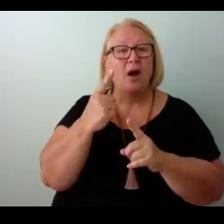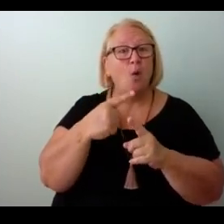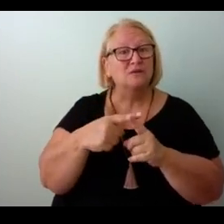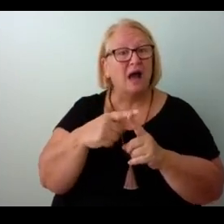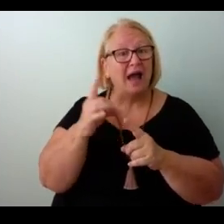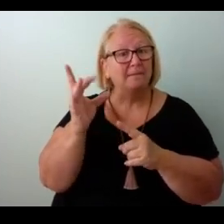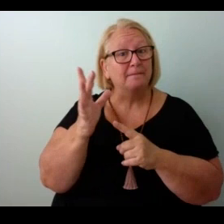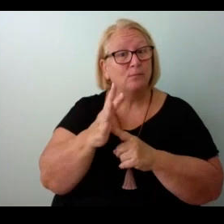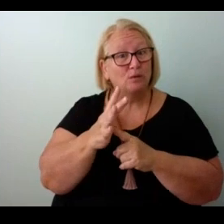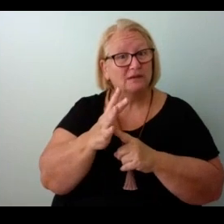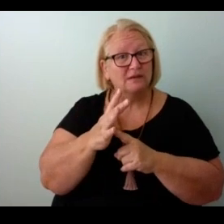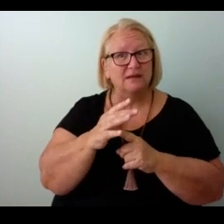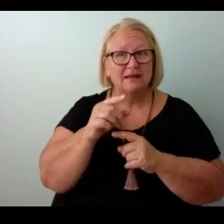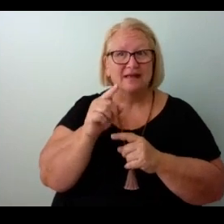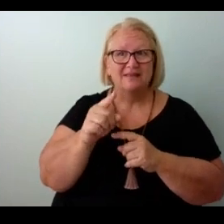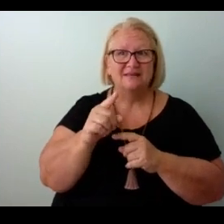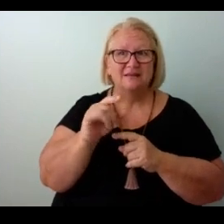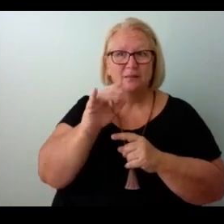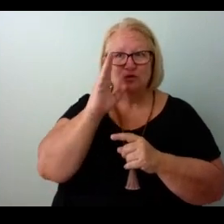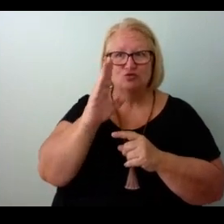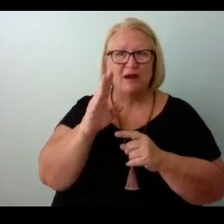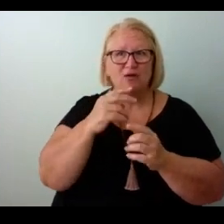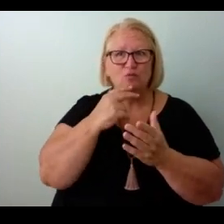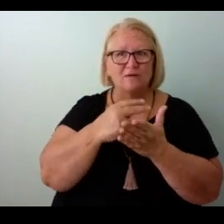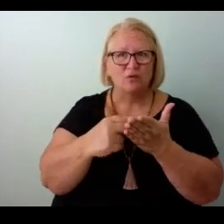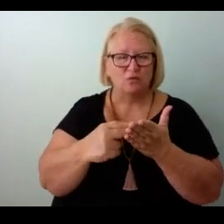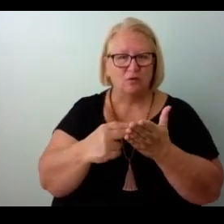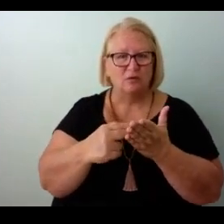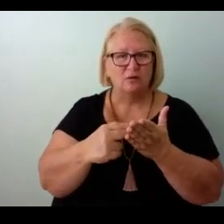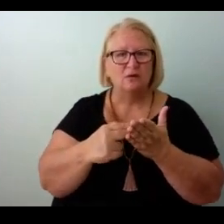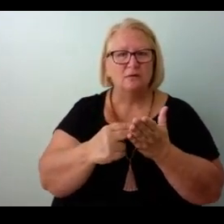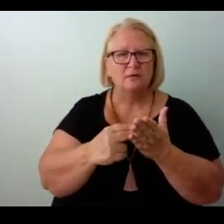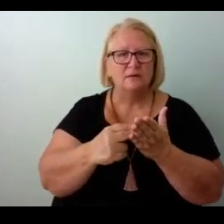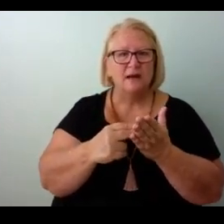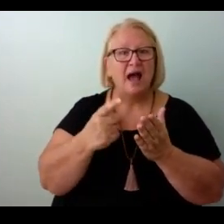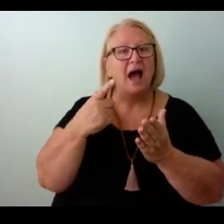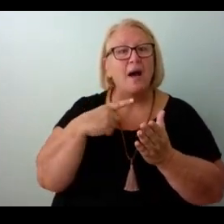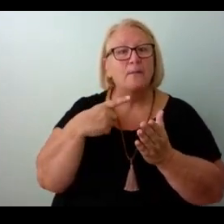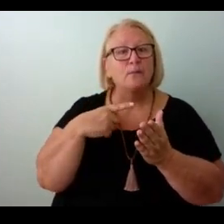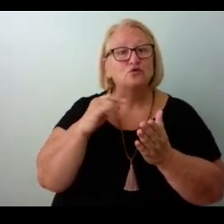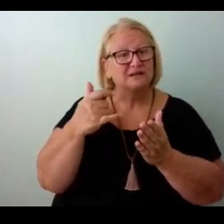this maybe a direct referral to either myself or Paul, just because they're saying you're